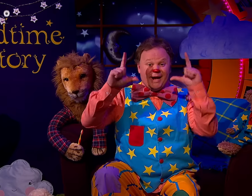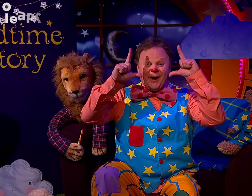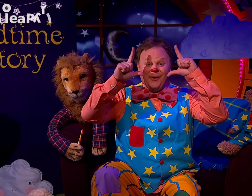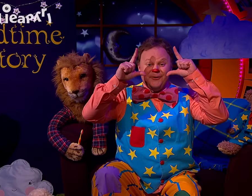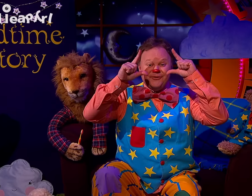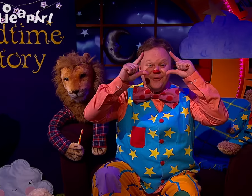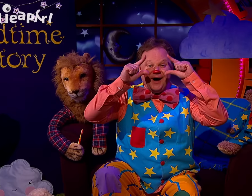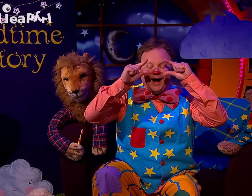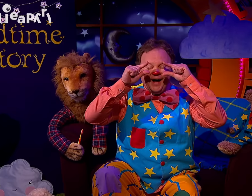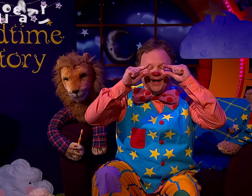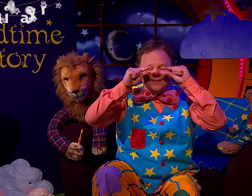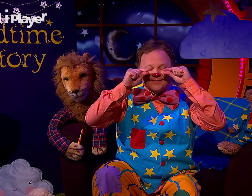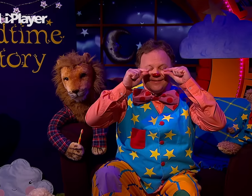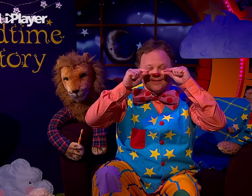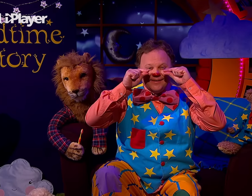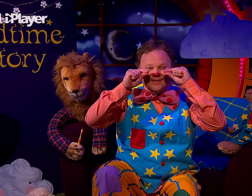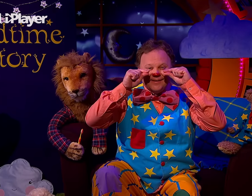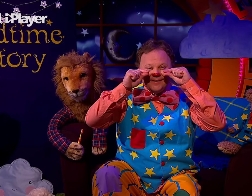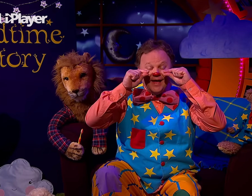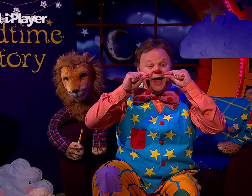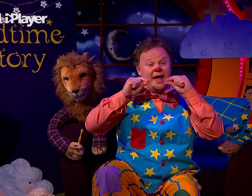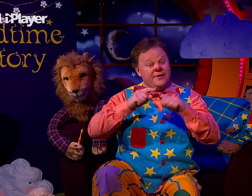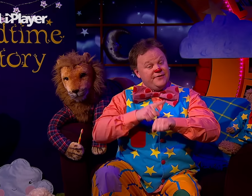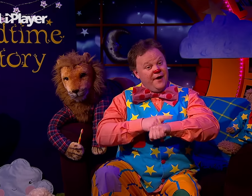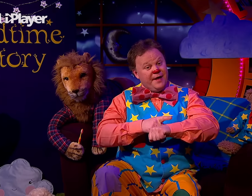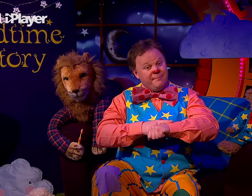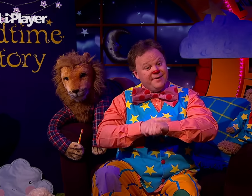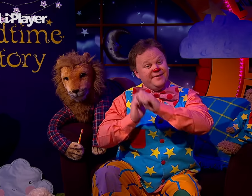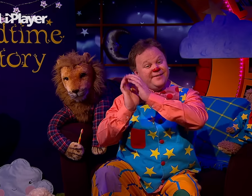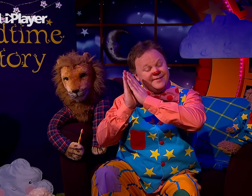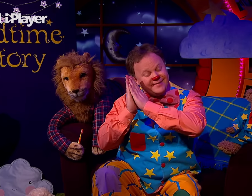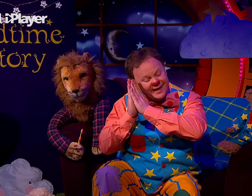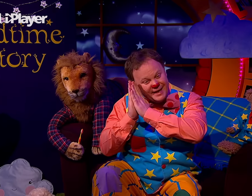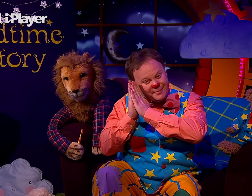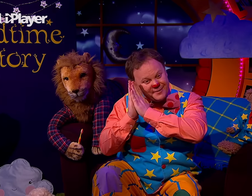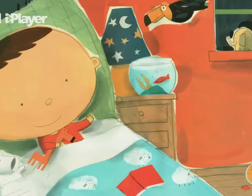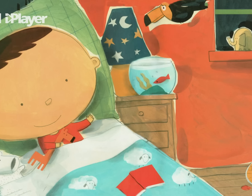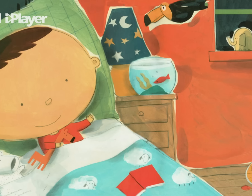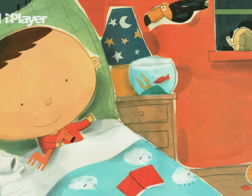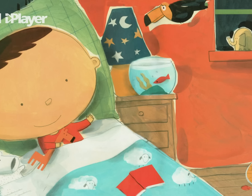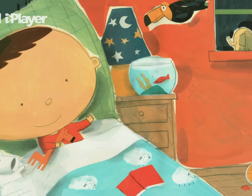close your eyes time to sleep ah